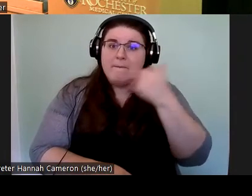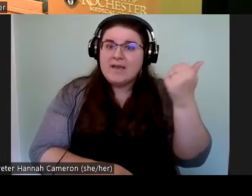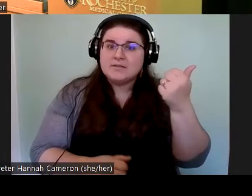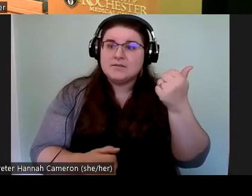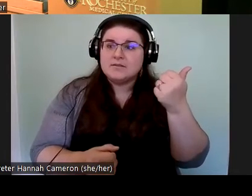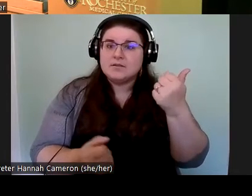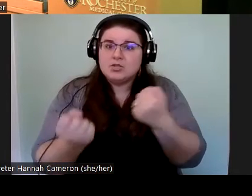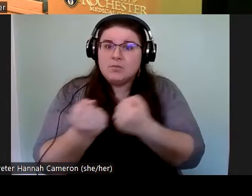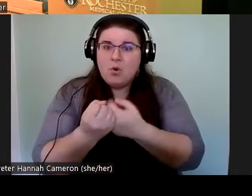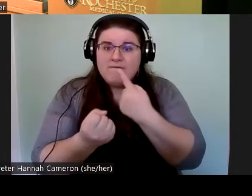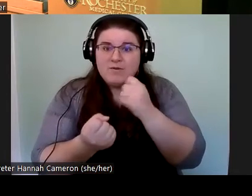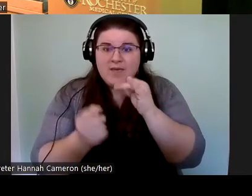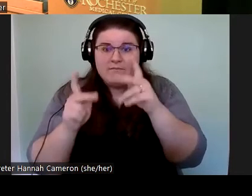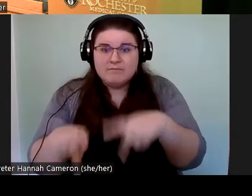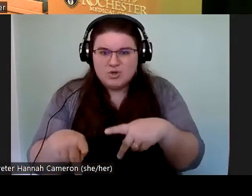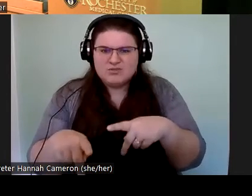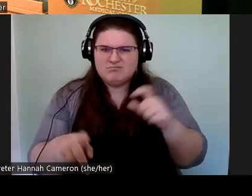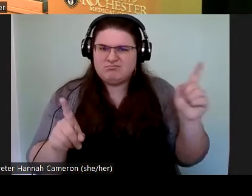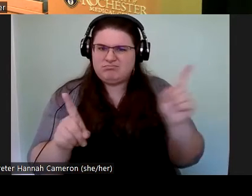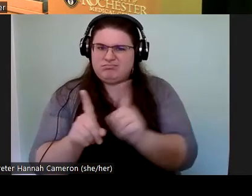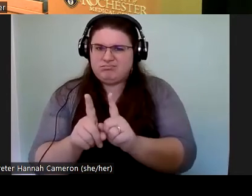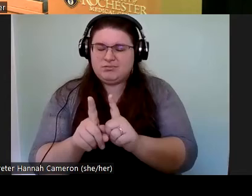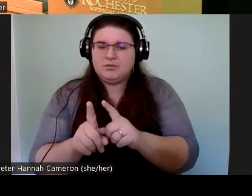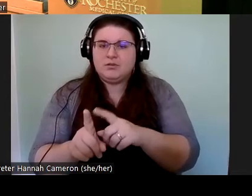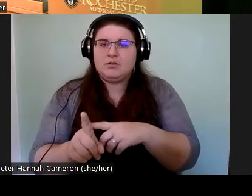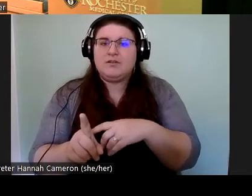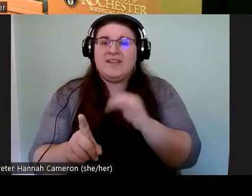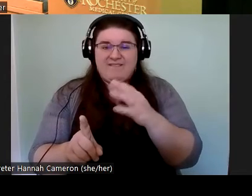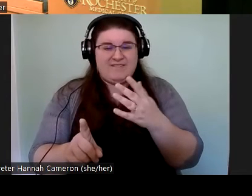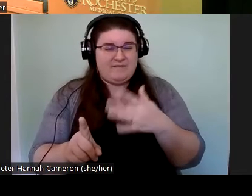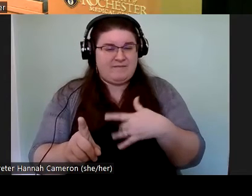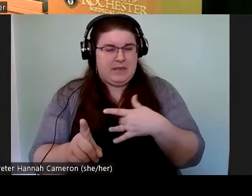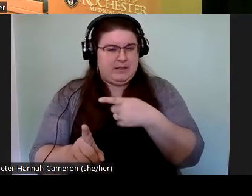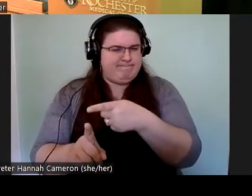of su suicidal suicidal ideation you can tell the family in order to make sure they stay safe when